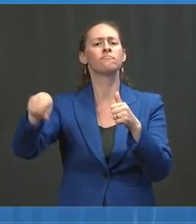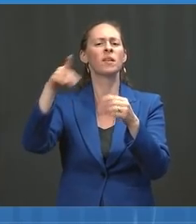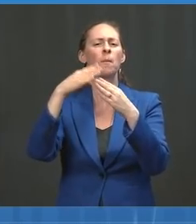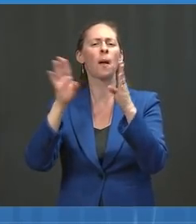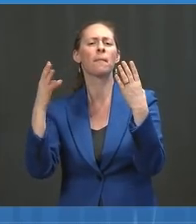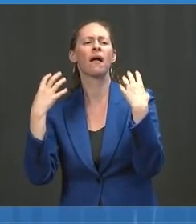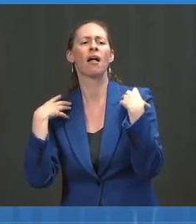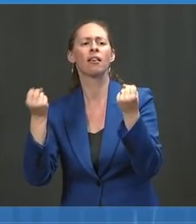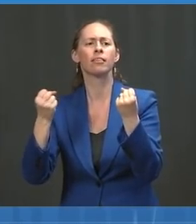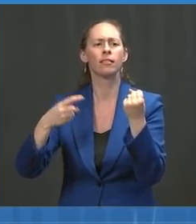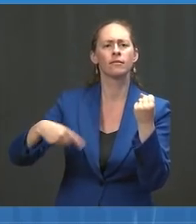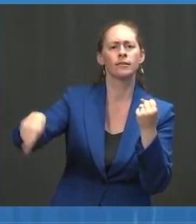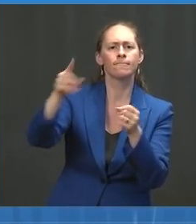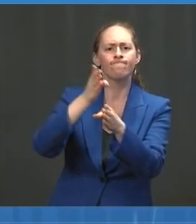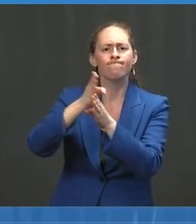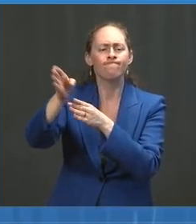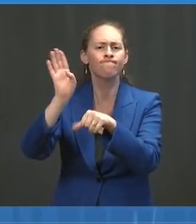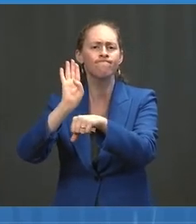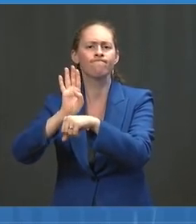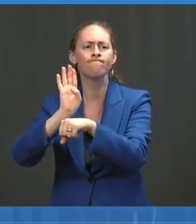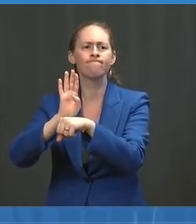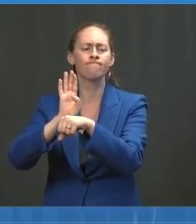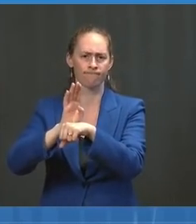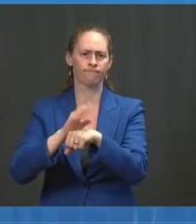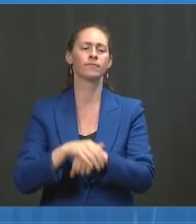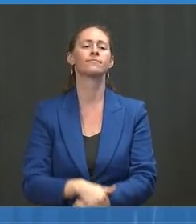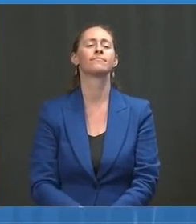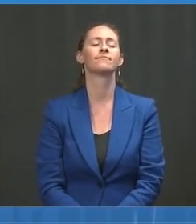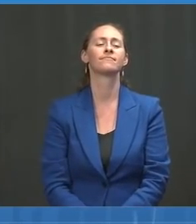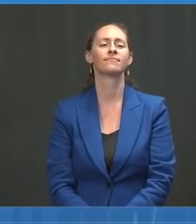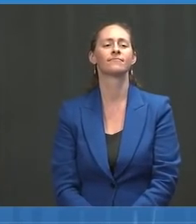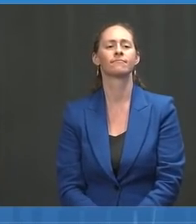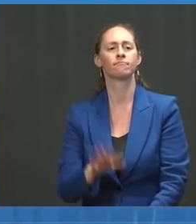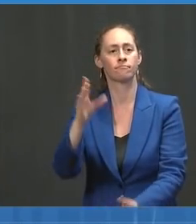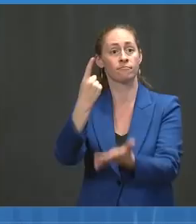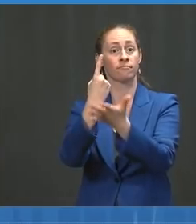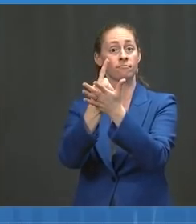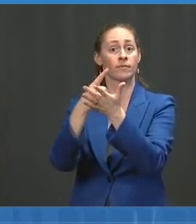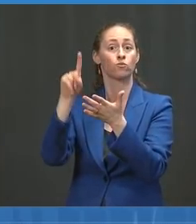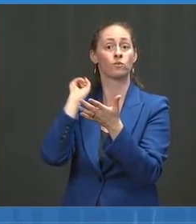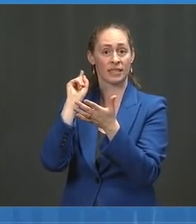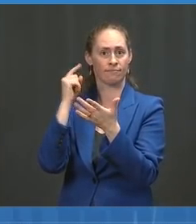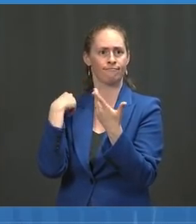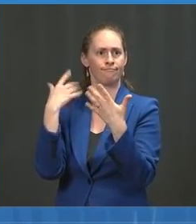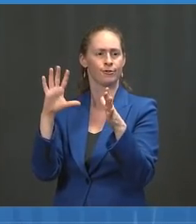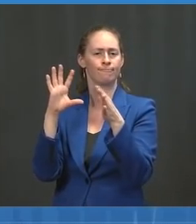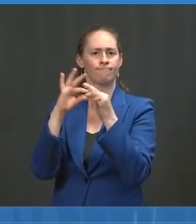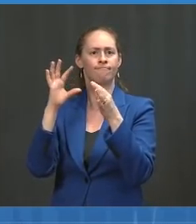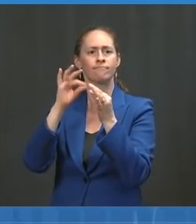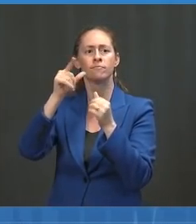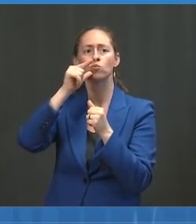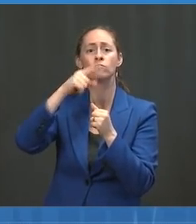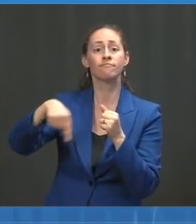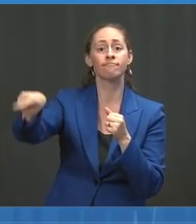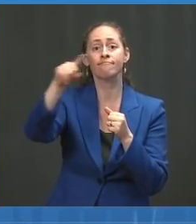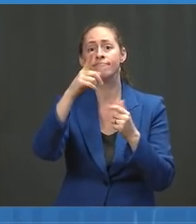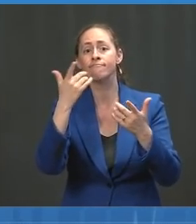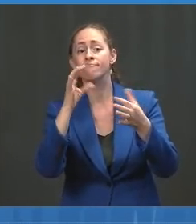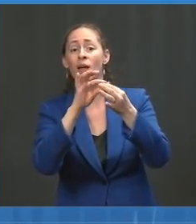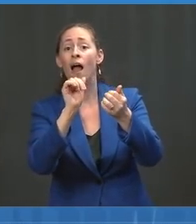using the power of the federal government as a payer of healthcare costs, we're requiring nursing home workers to be vaccinated.